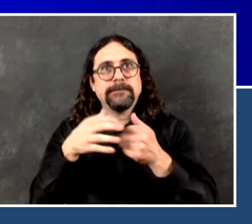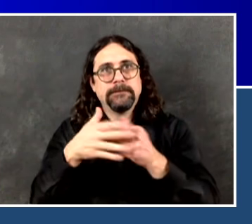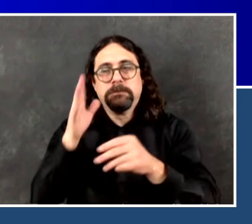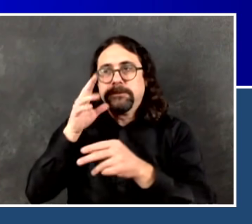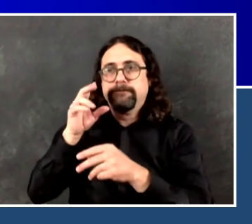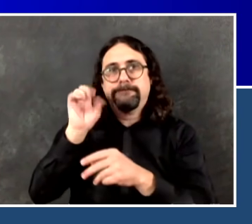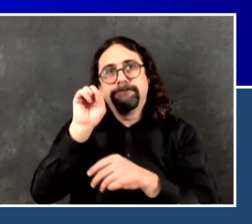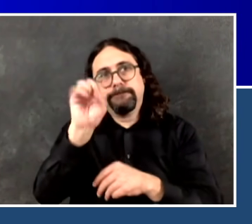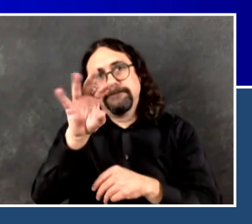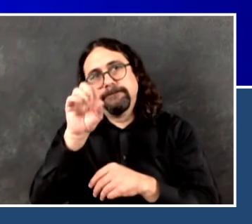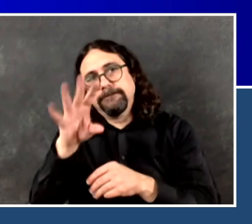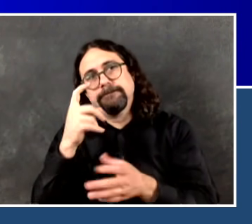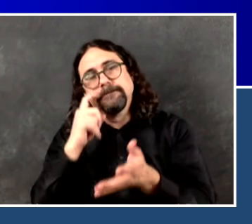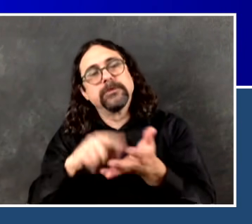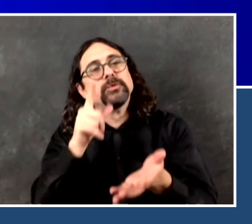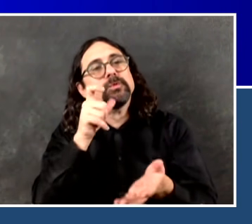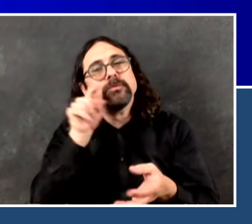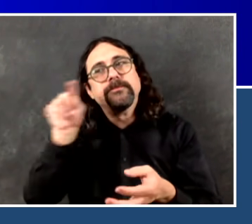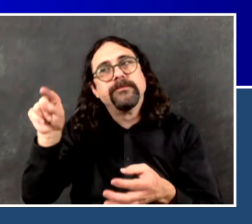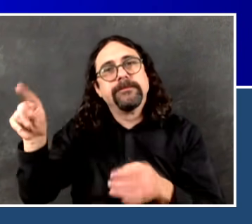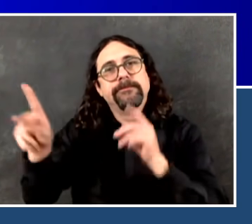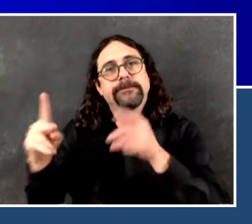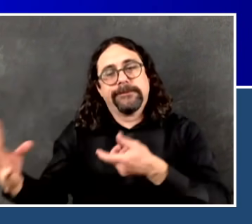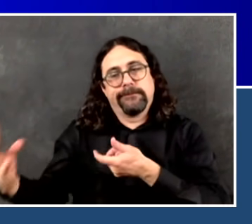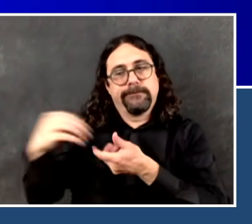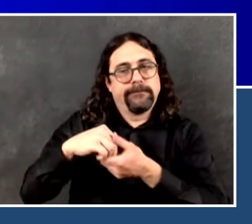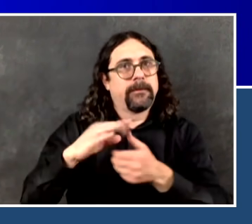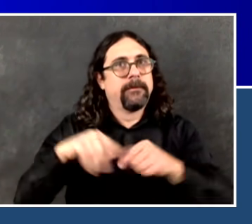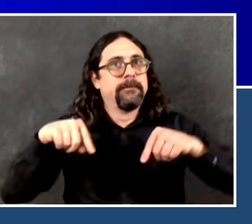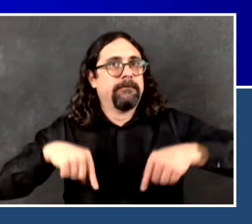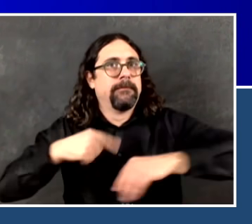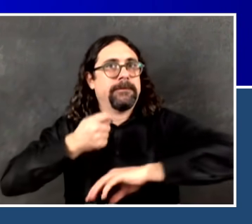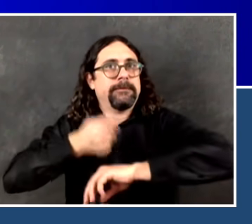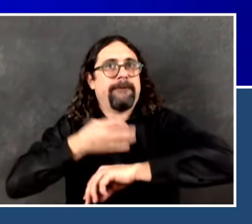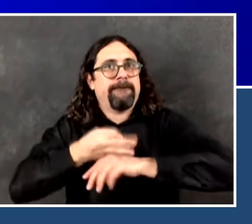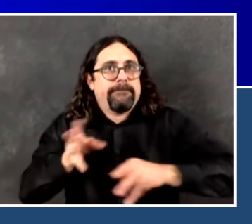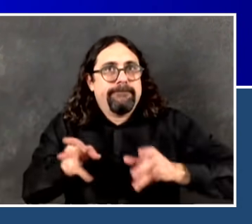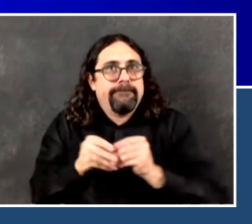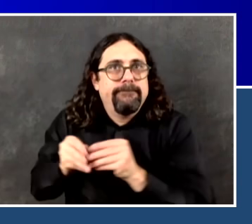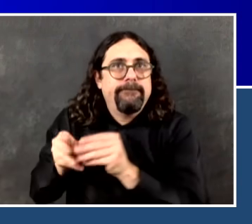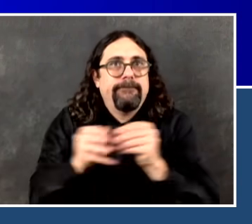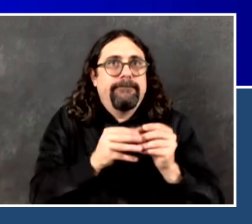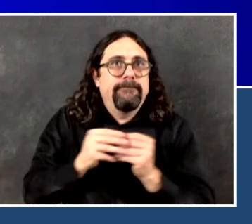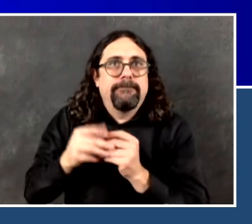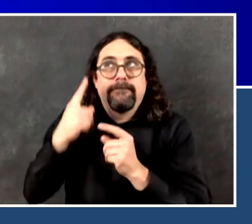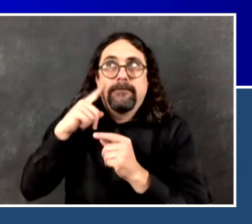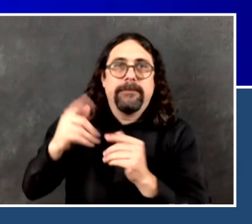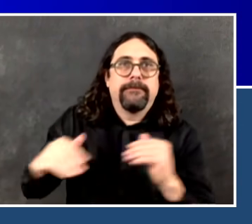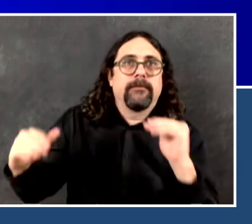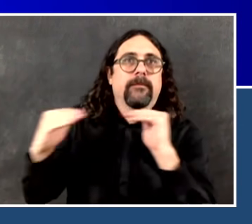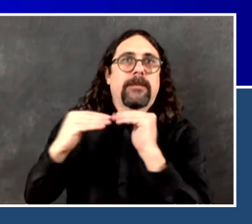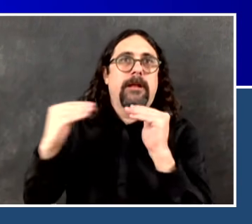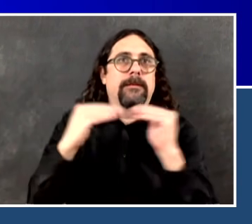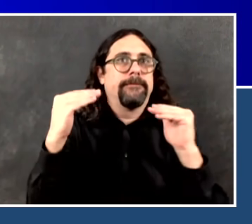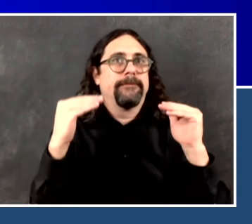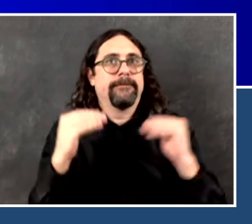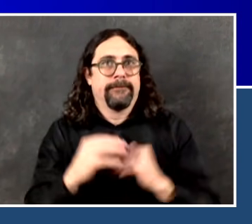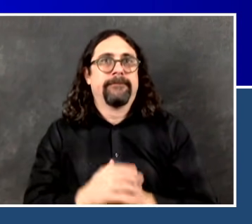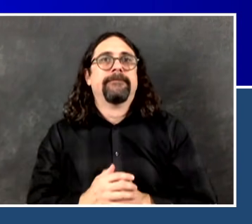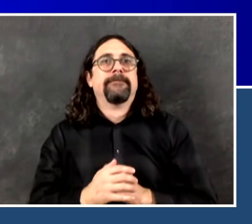COMMUNITIES OF COLOR IN THIS CITY. AND, AGAIN, THEY WILL THINK ABOUT THE IMMEDIATE THINGS THAT NEED